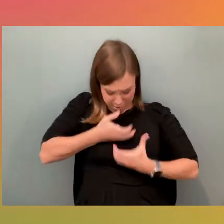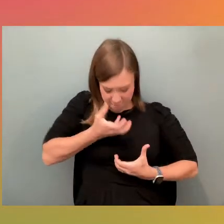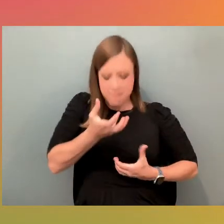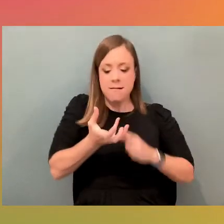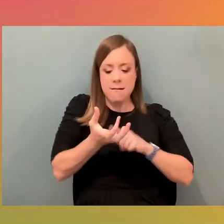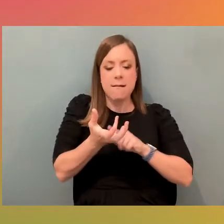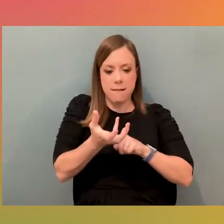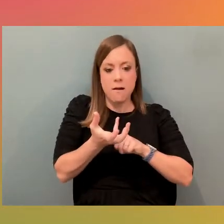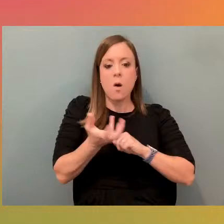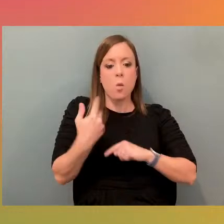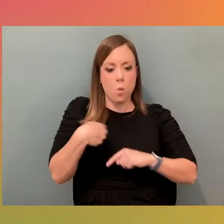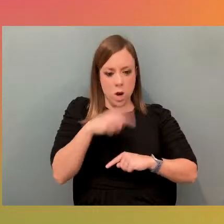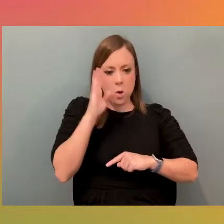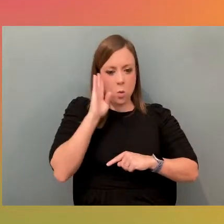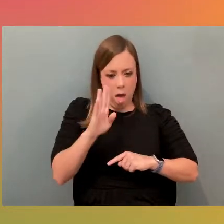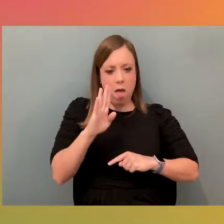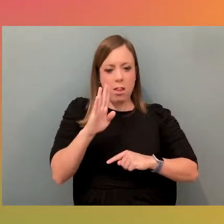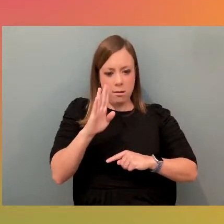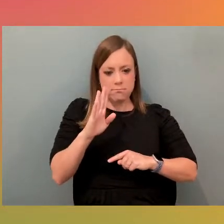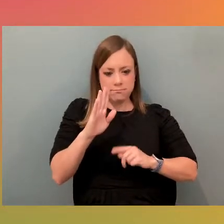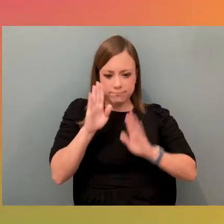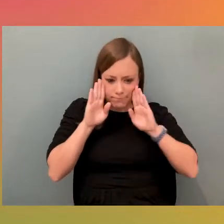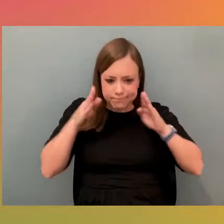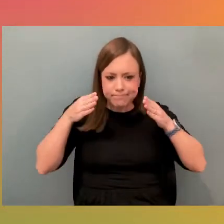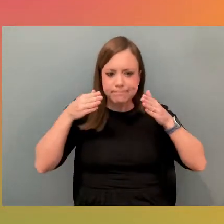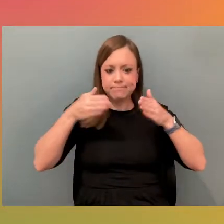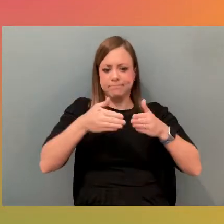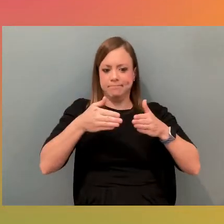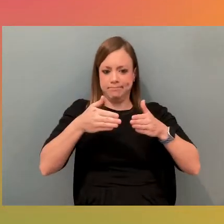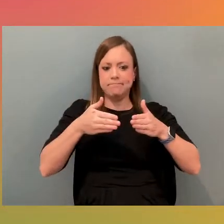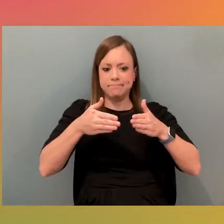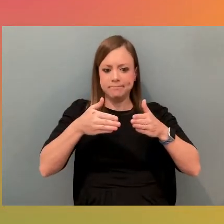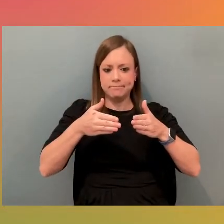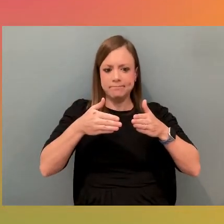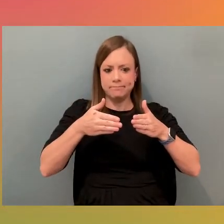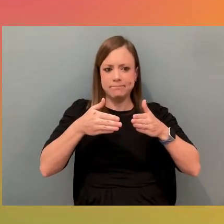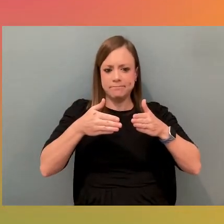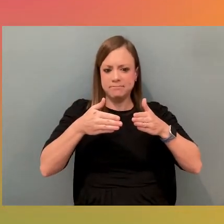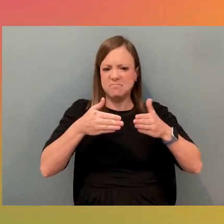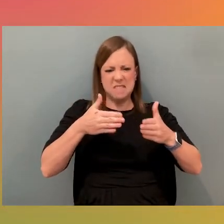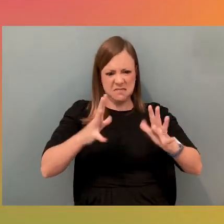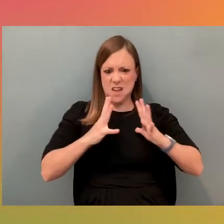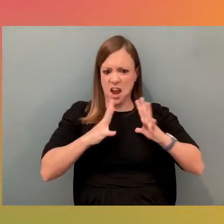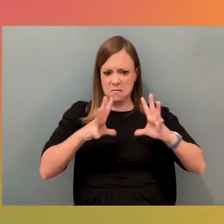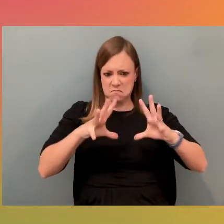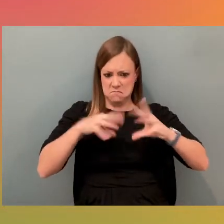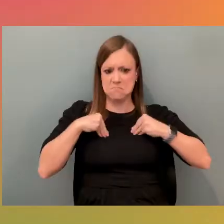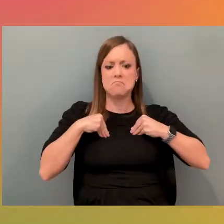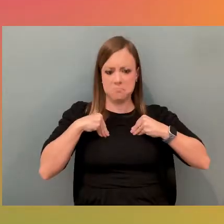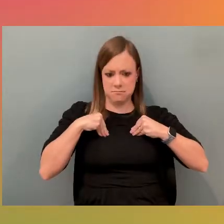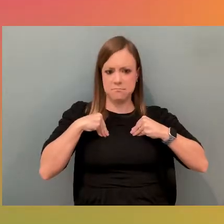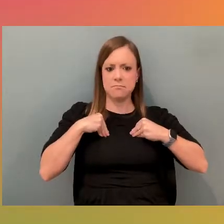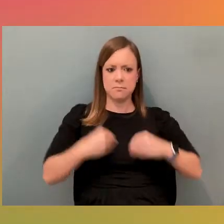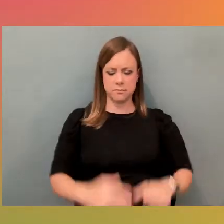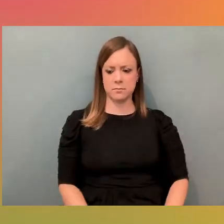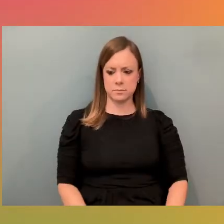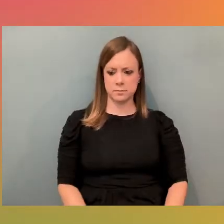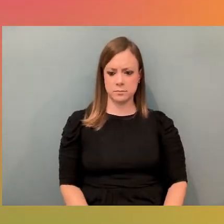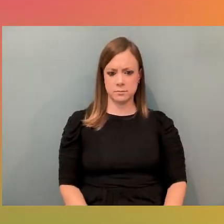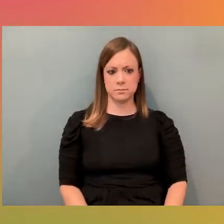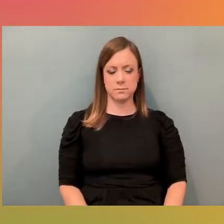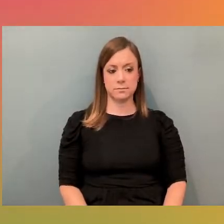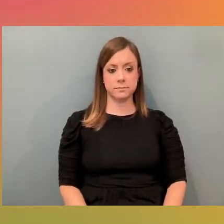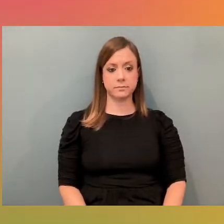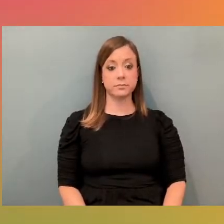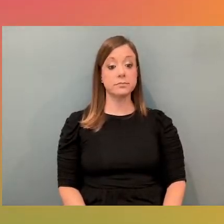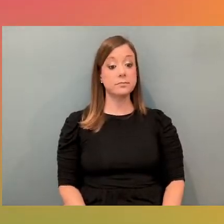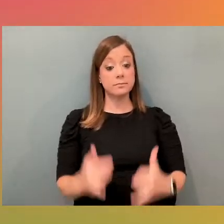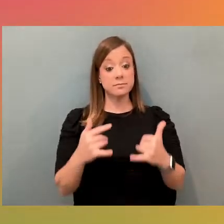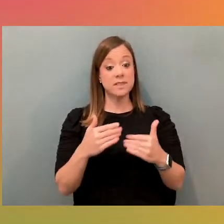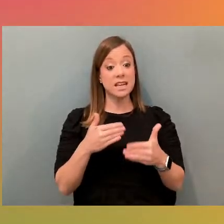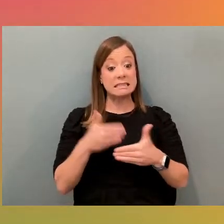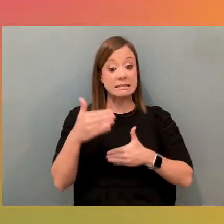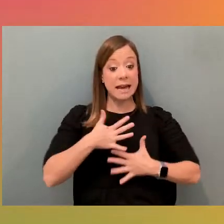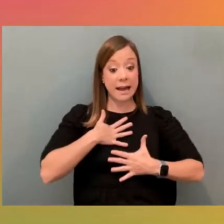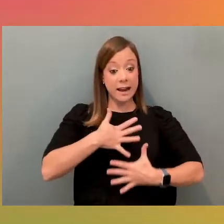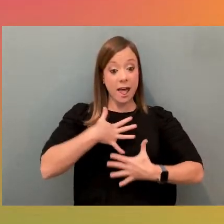FEELING RIGHT NOW, WE WILL WORK